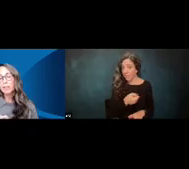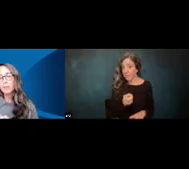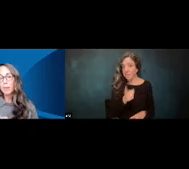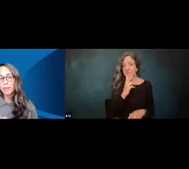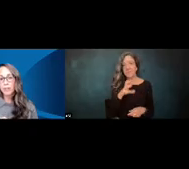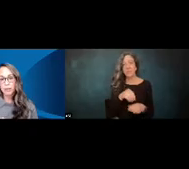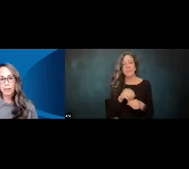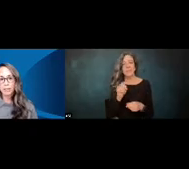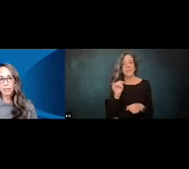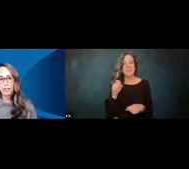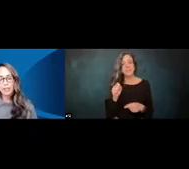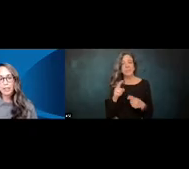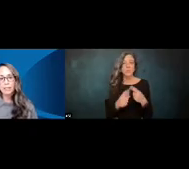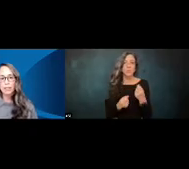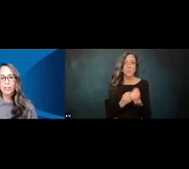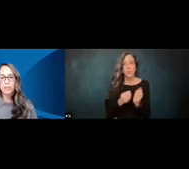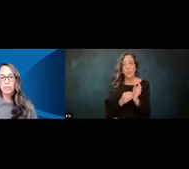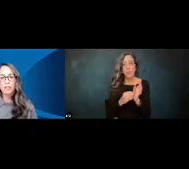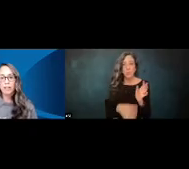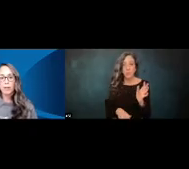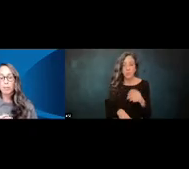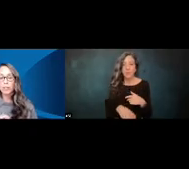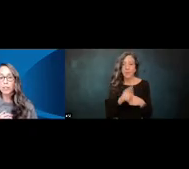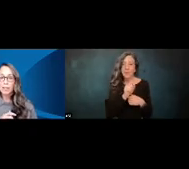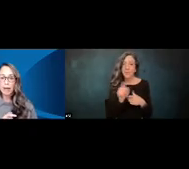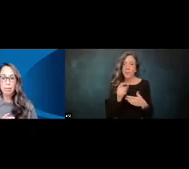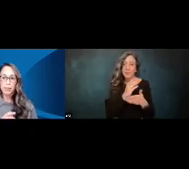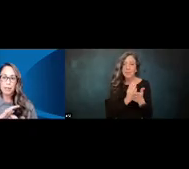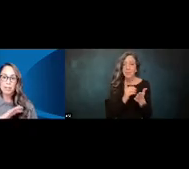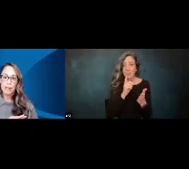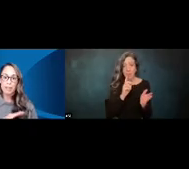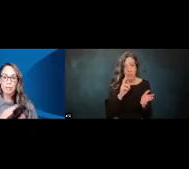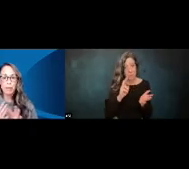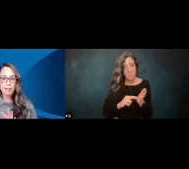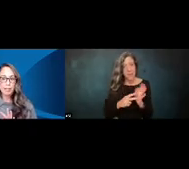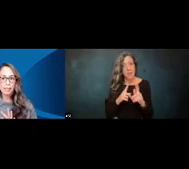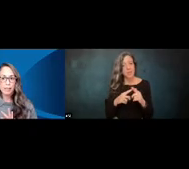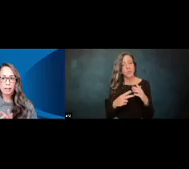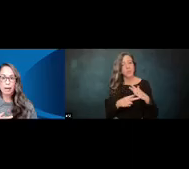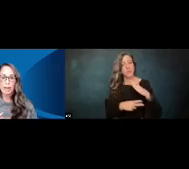tips to support students. These sections are meant to help bridge the gap between data and practice